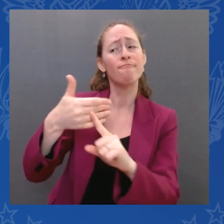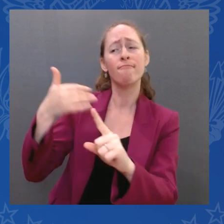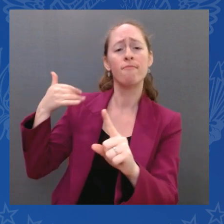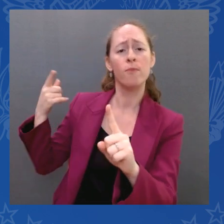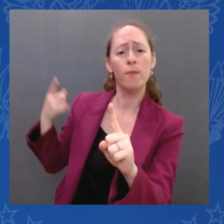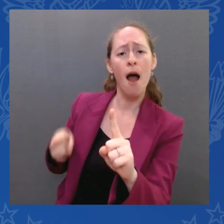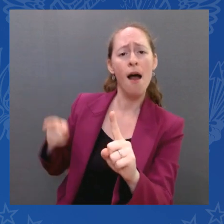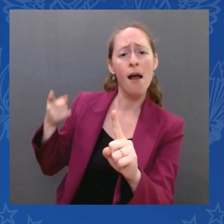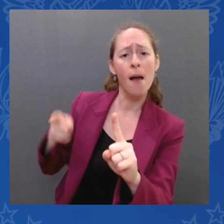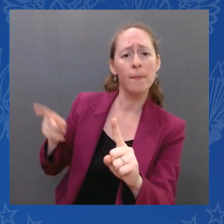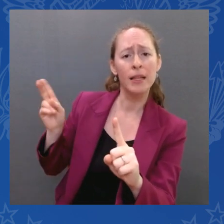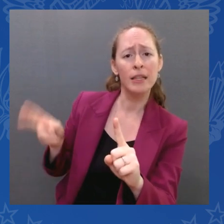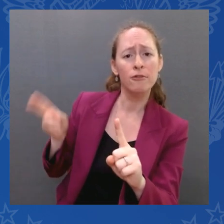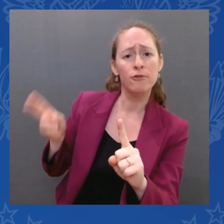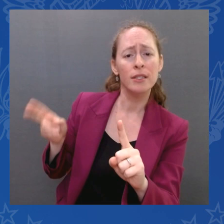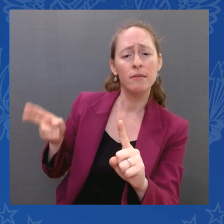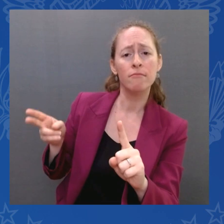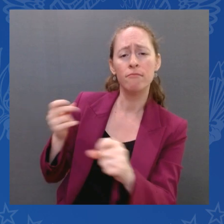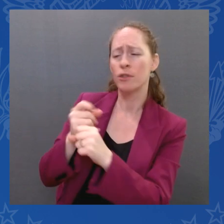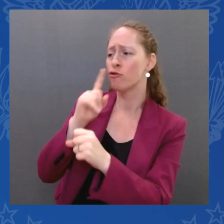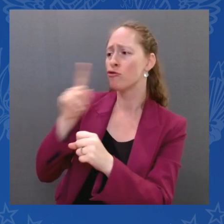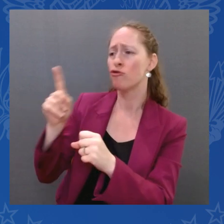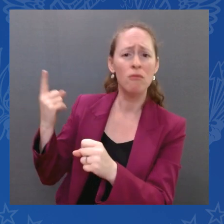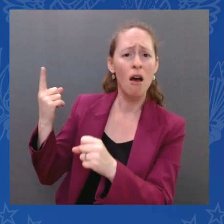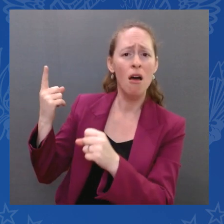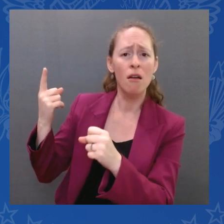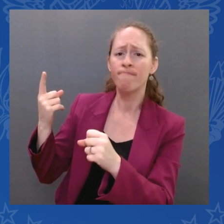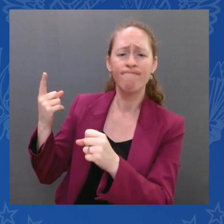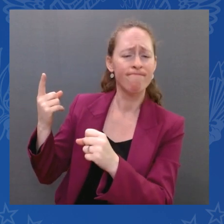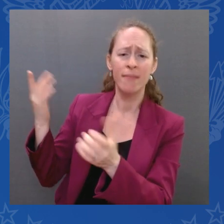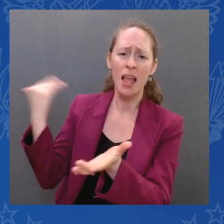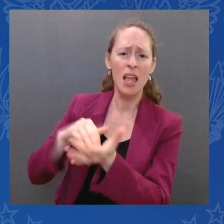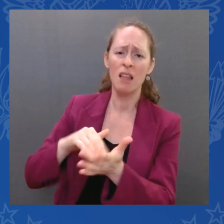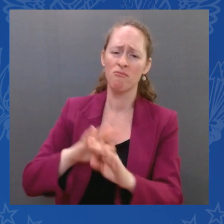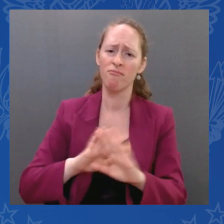Later today, I will once more return to the hallowed ground of Yad Sh- --